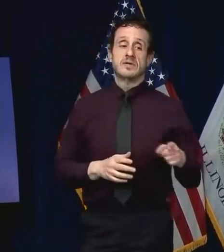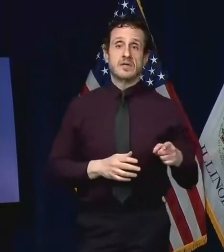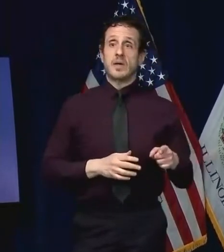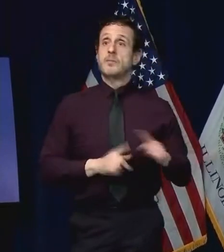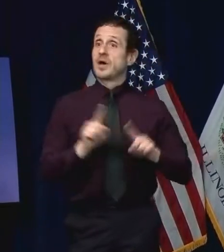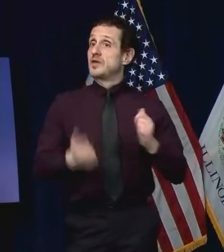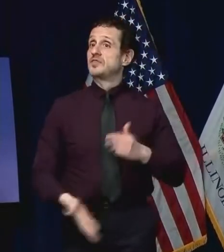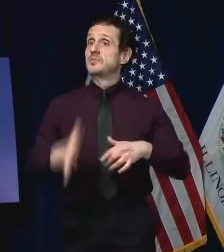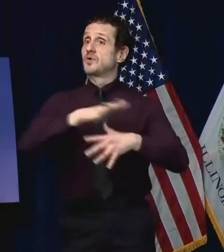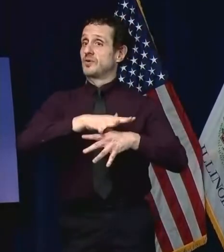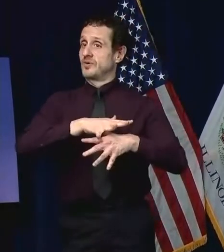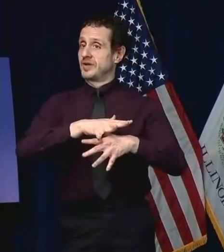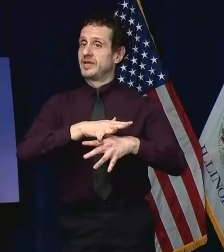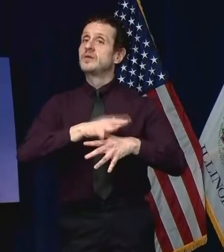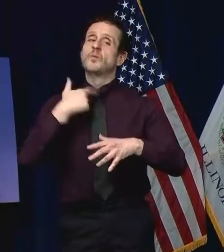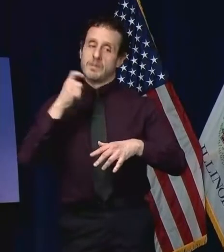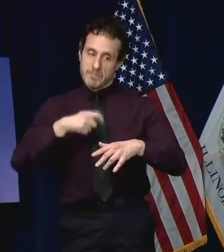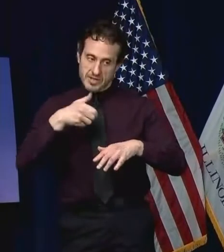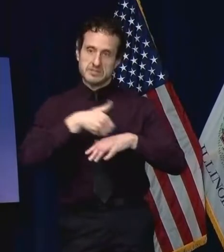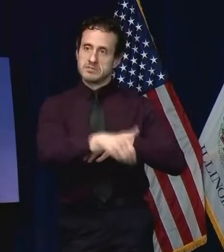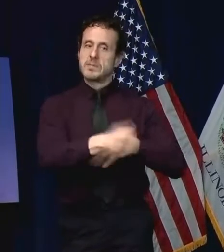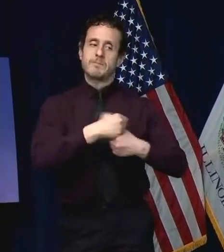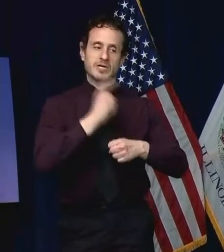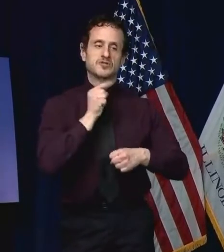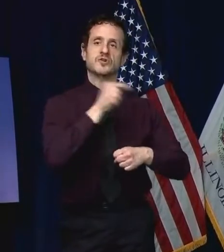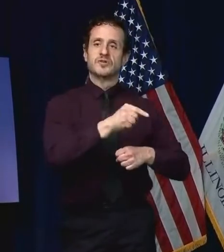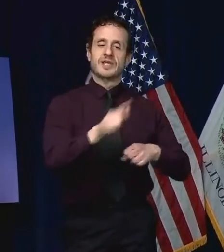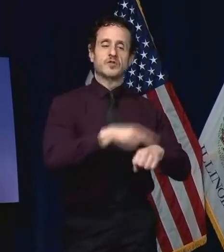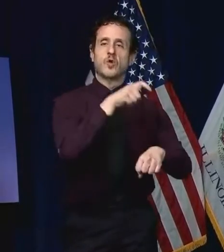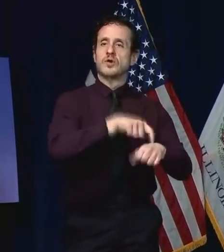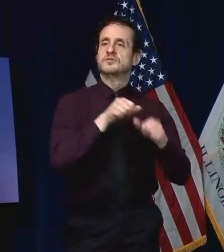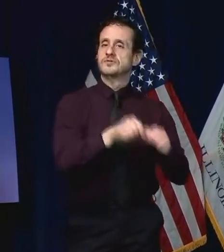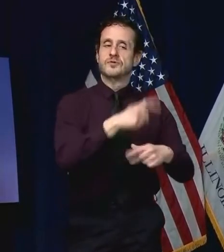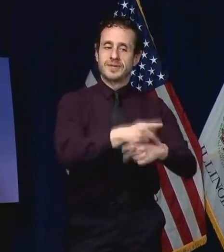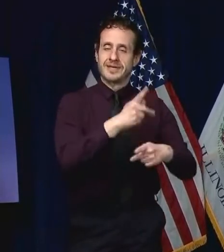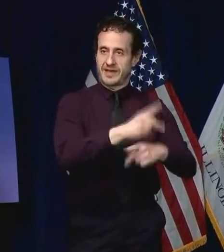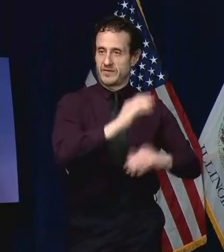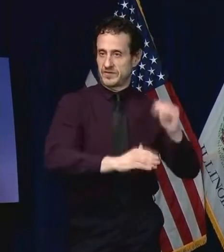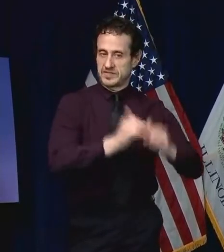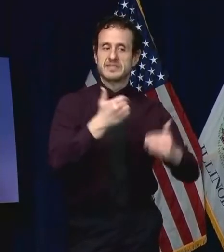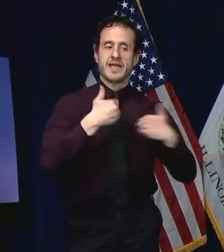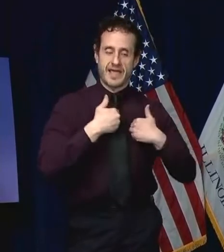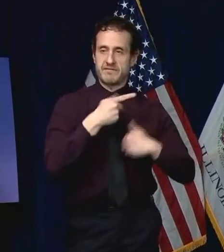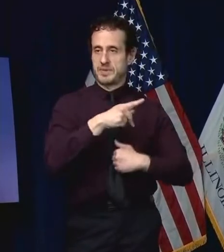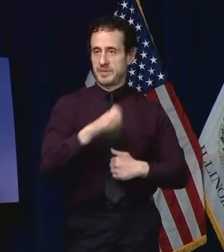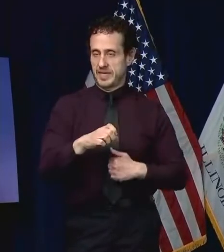long-term care facilities are priority recipients alongside health care workers and First Responders.